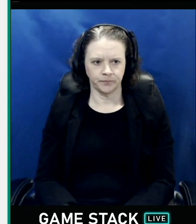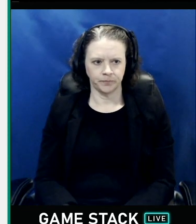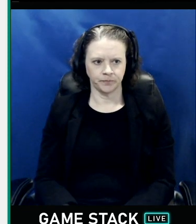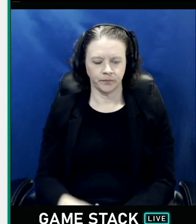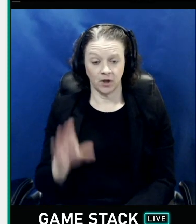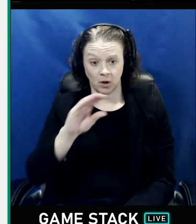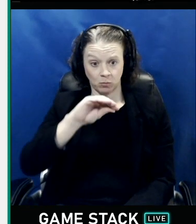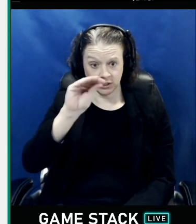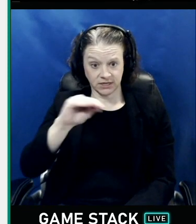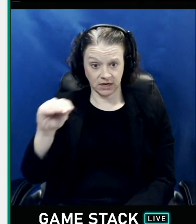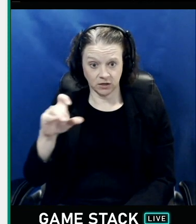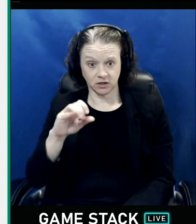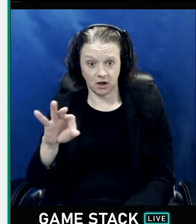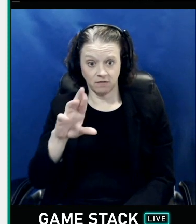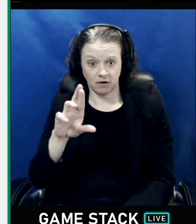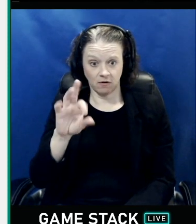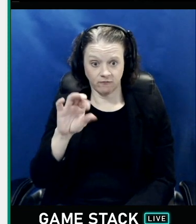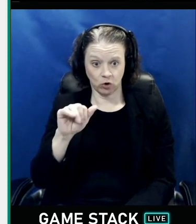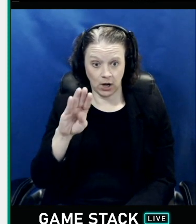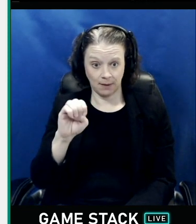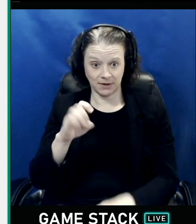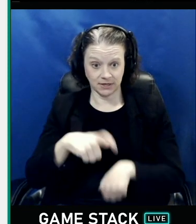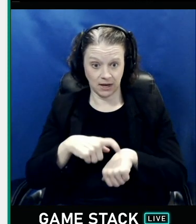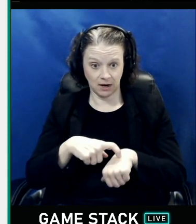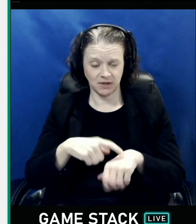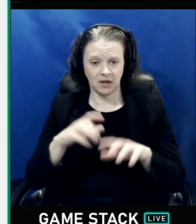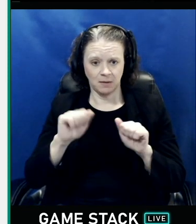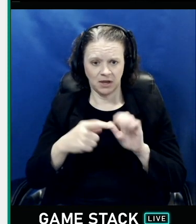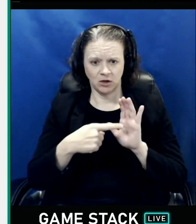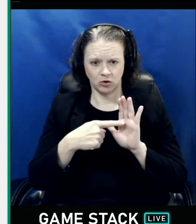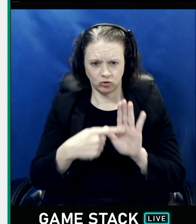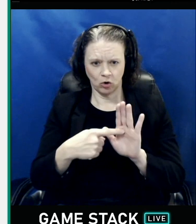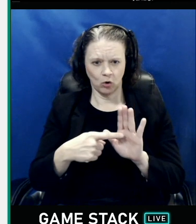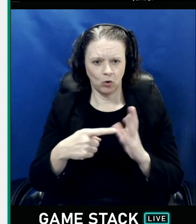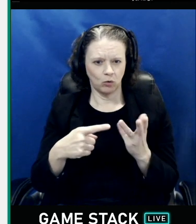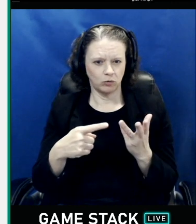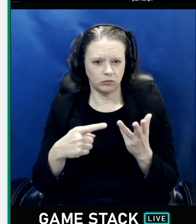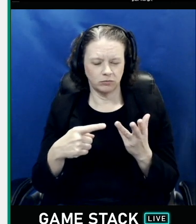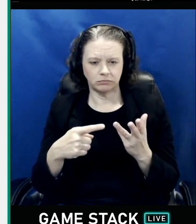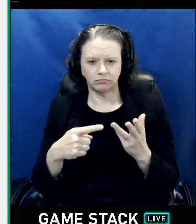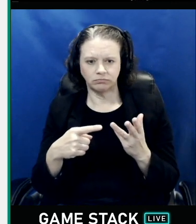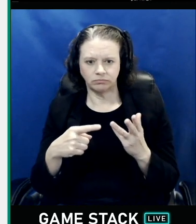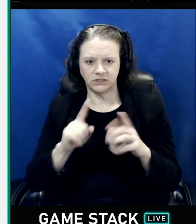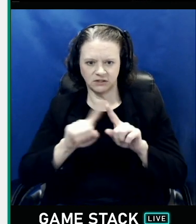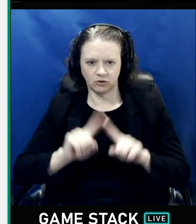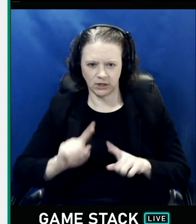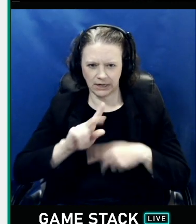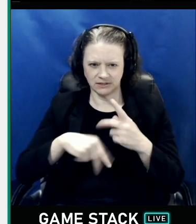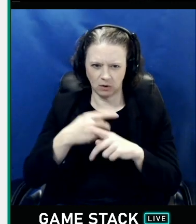Percentiles of frame times may reveal performance issues unnoticed by averages. Be sure you have sufficient samples,